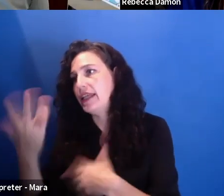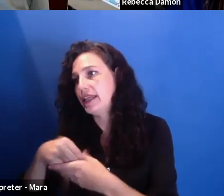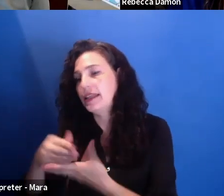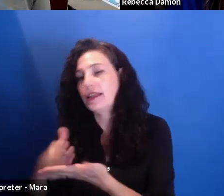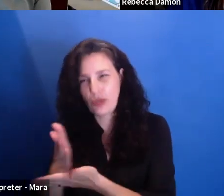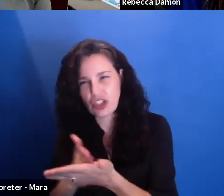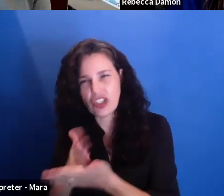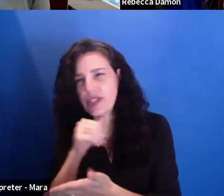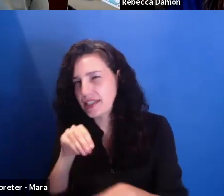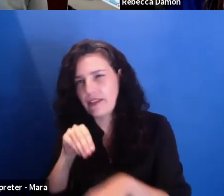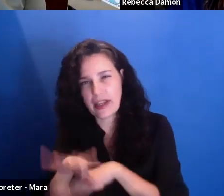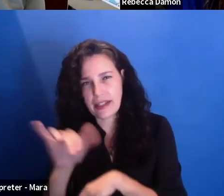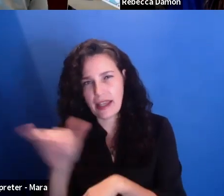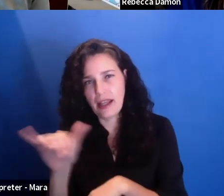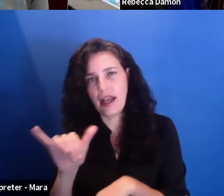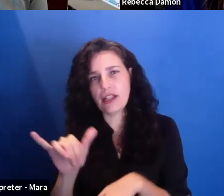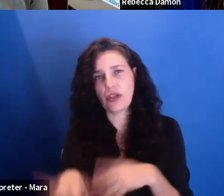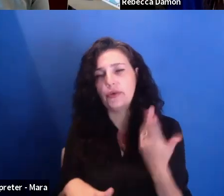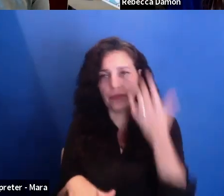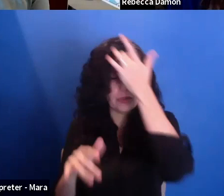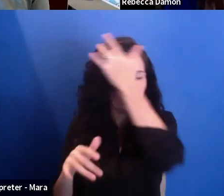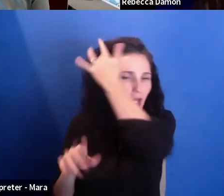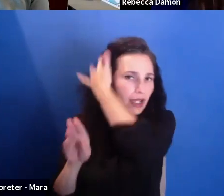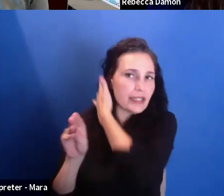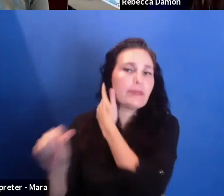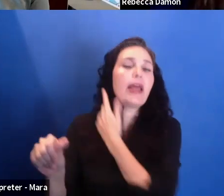to spend money on COVID prevention. Yeah, thank you, Duncan.